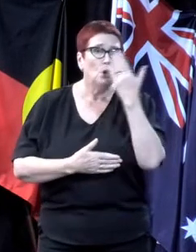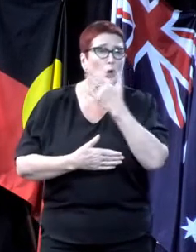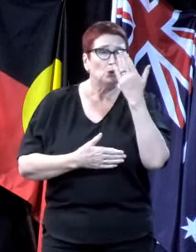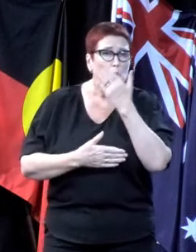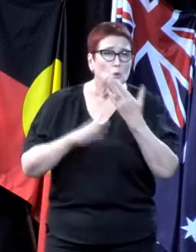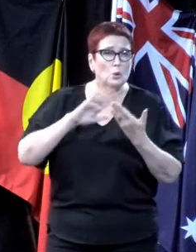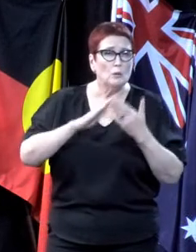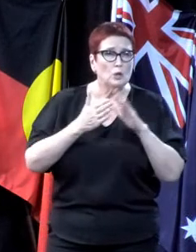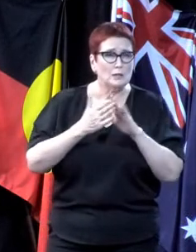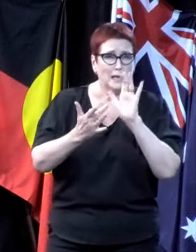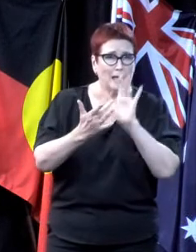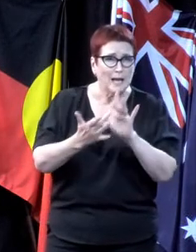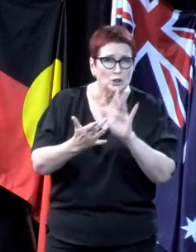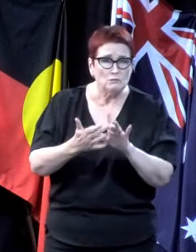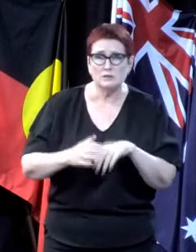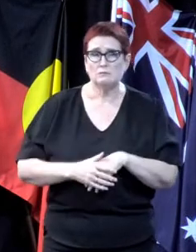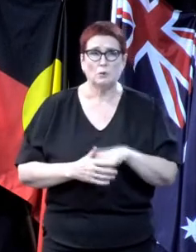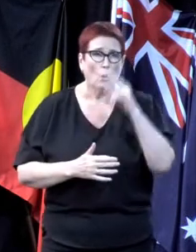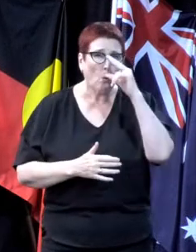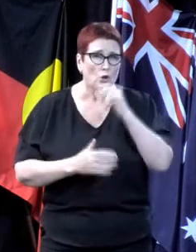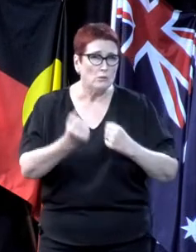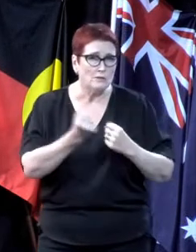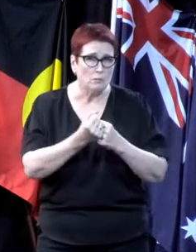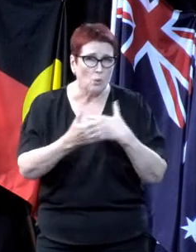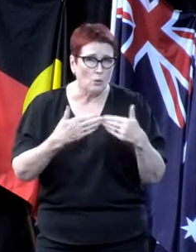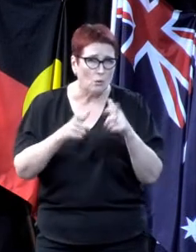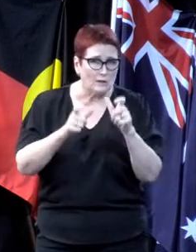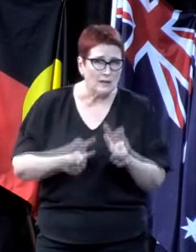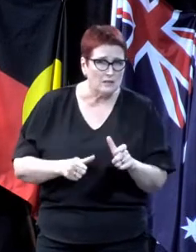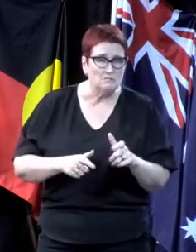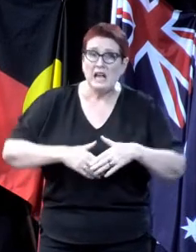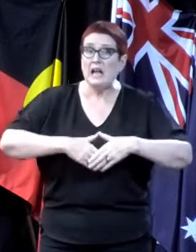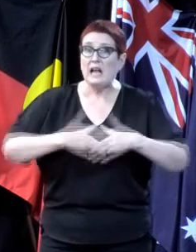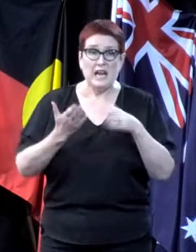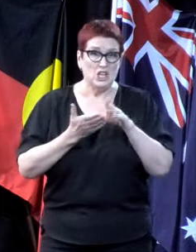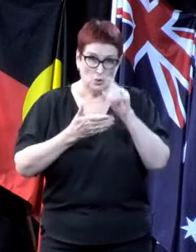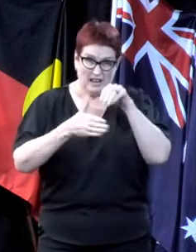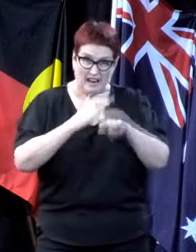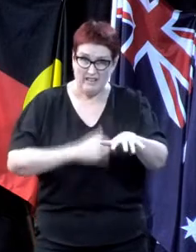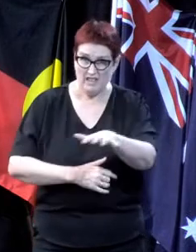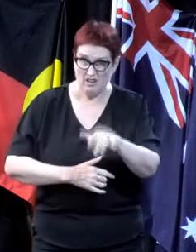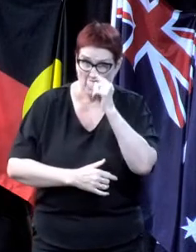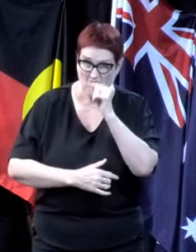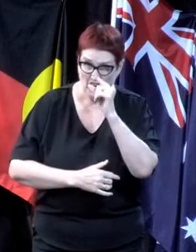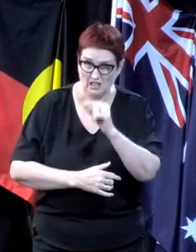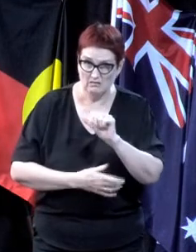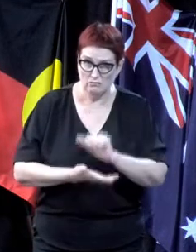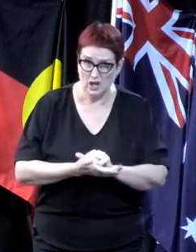use of support coordinators, for example, which any member of the student cohort is able to access.